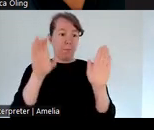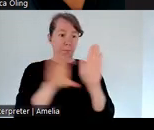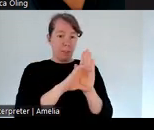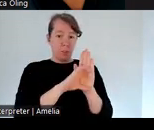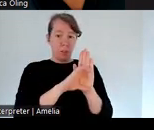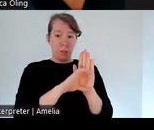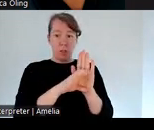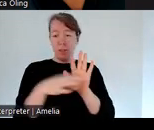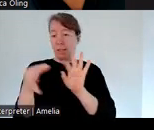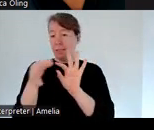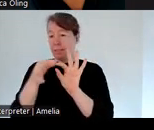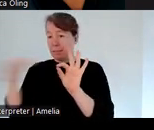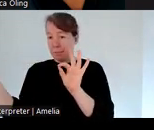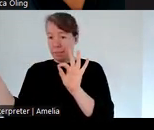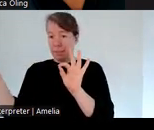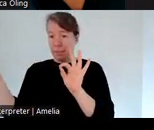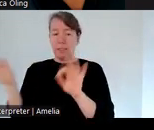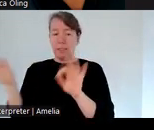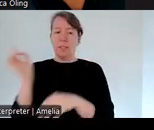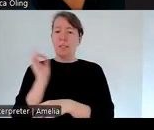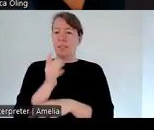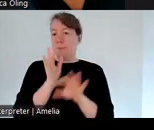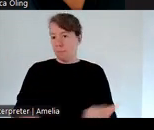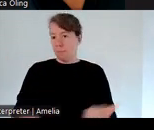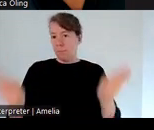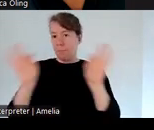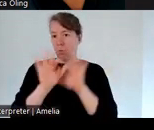and this was important because, as I'm sure many of you know,